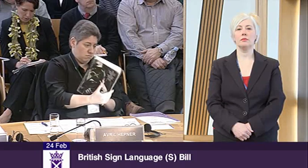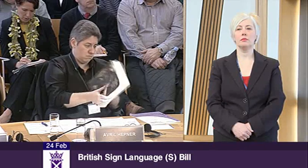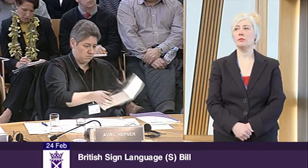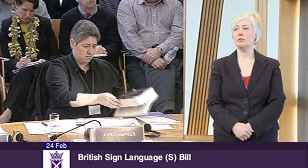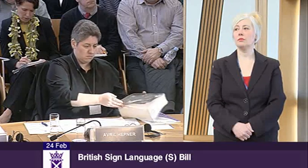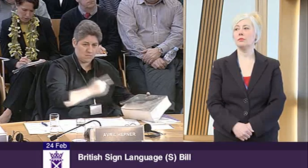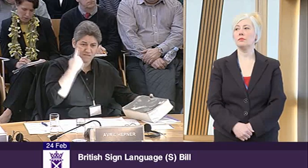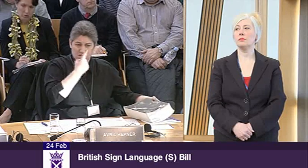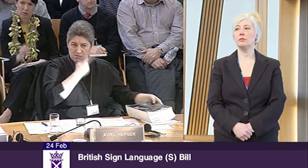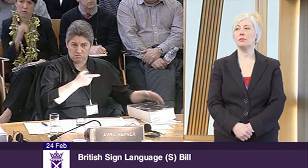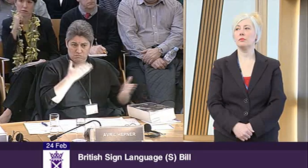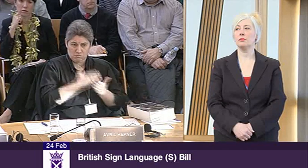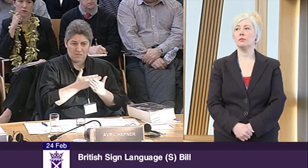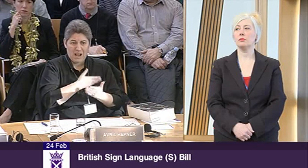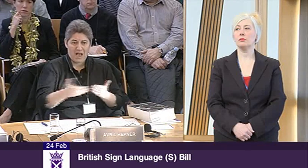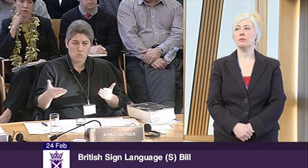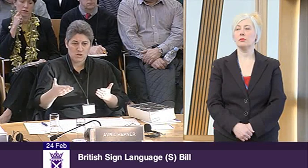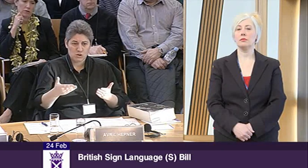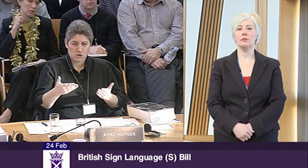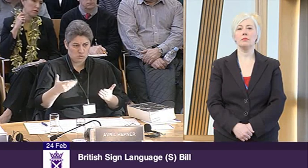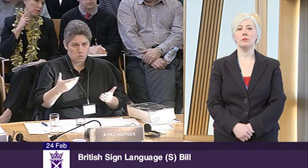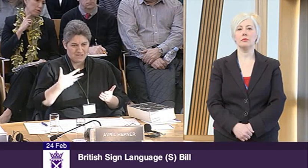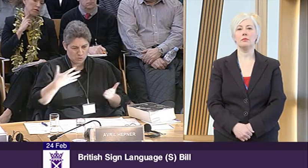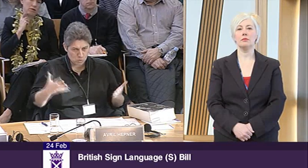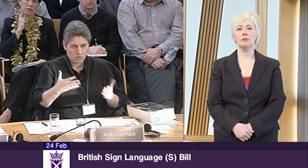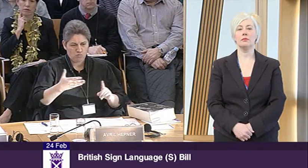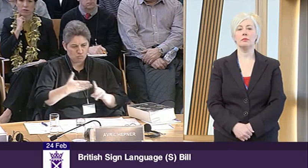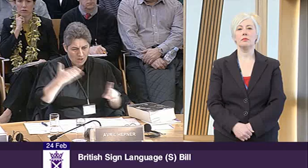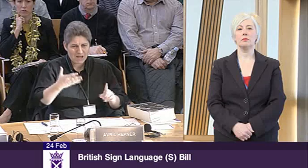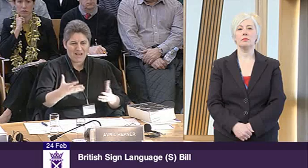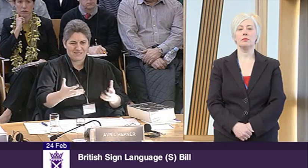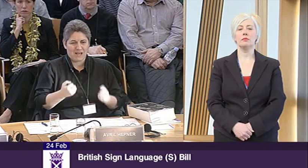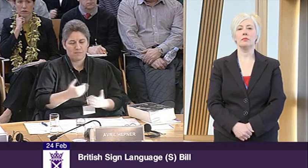ago, the British Deaf Association published a dictionary, which provides definitive evidence